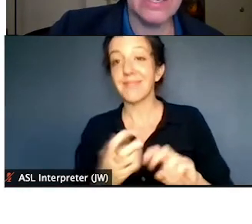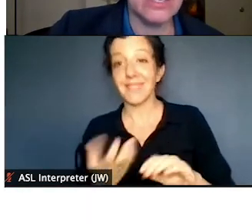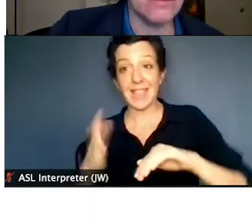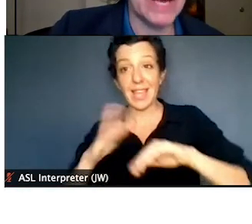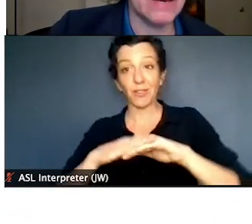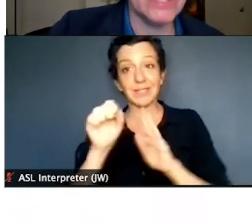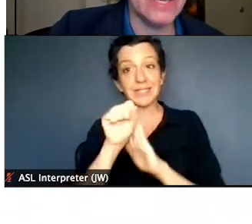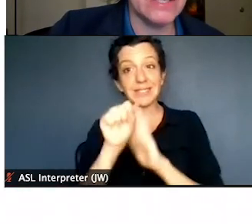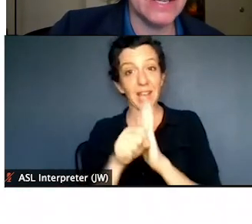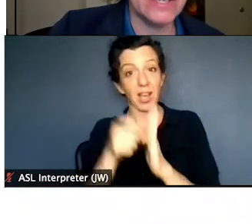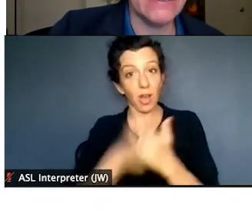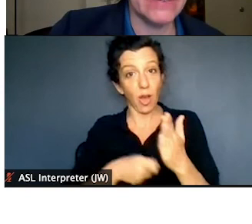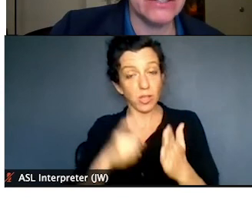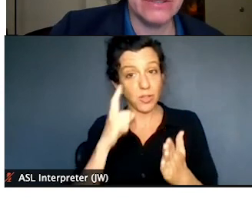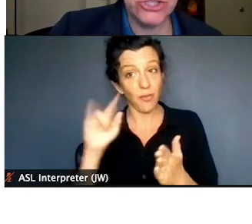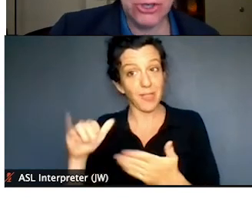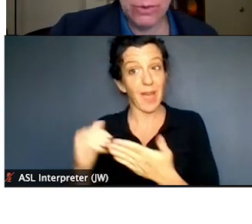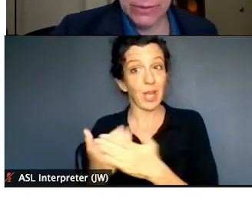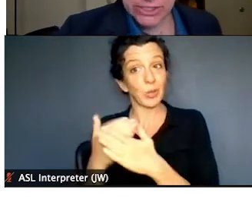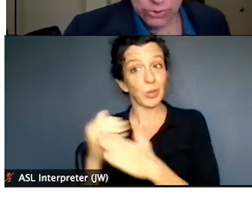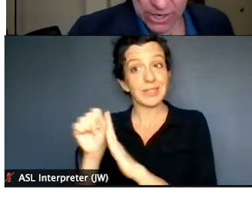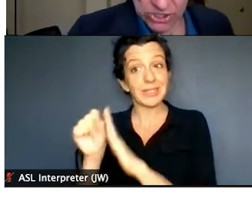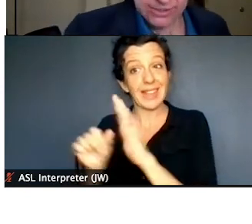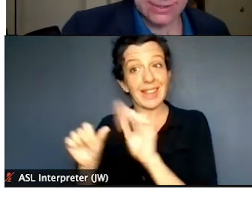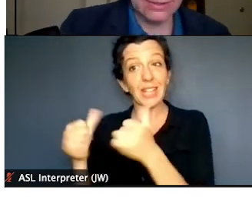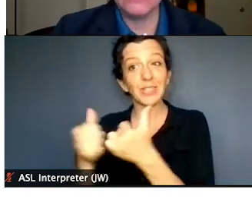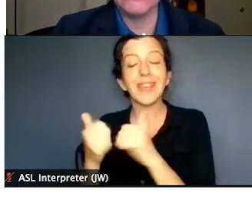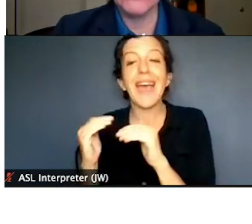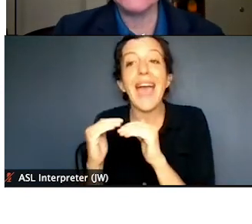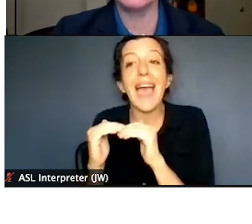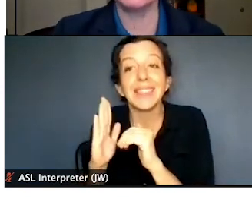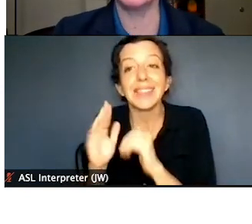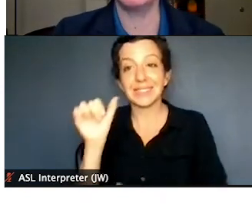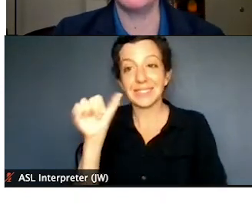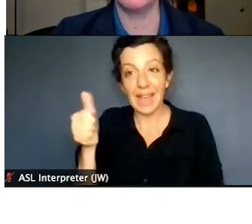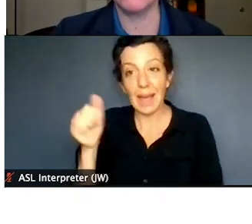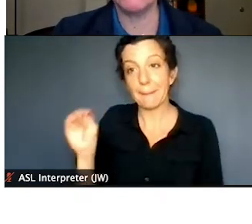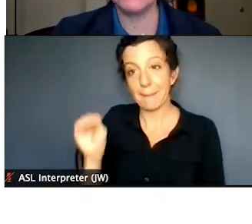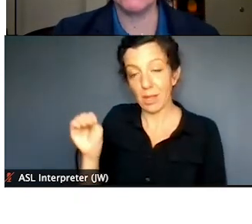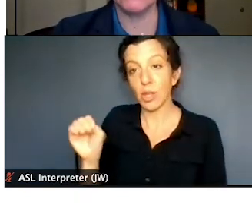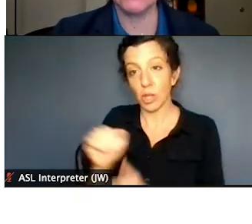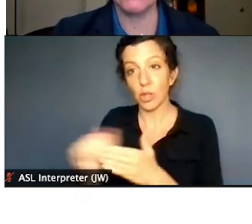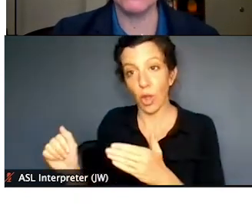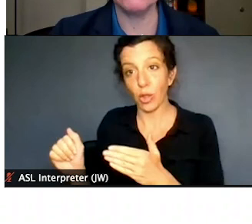All right, I'm going to go back up to that slide that I failed to show while we do questions. So is this essentially a pay for privacy for the consumer?